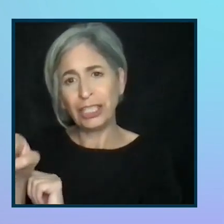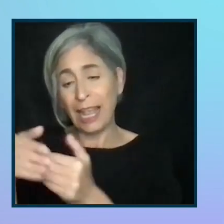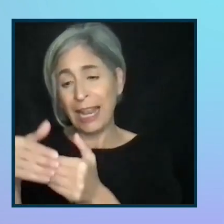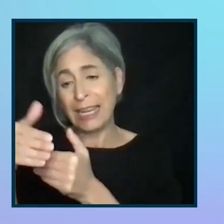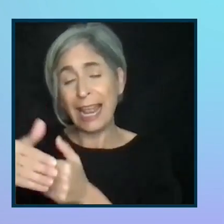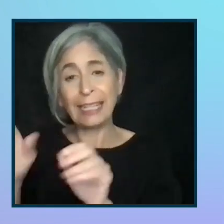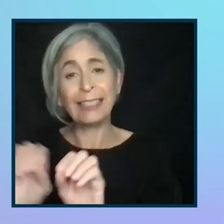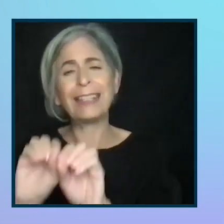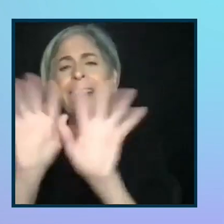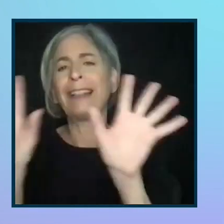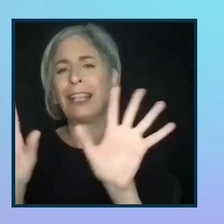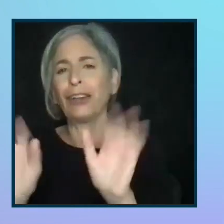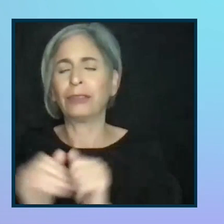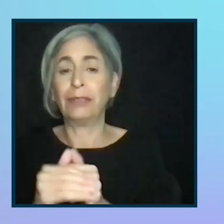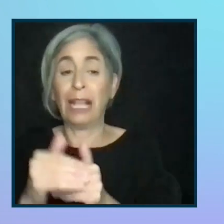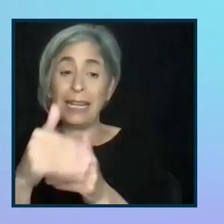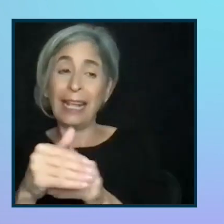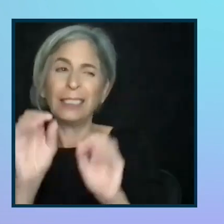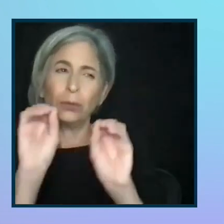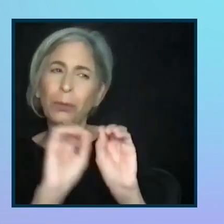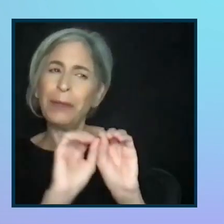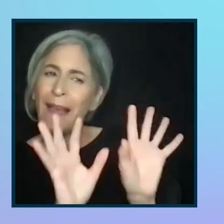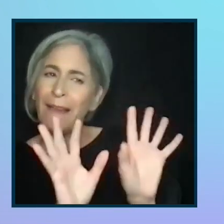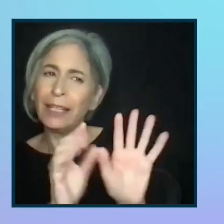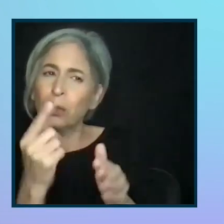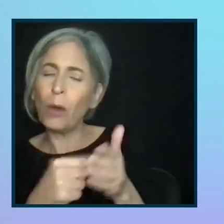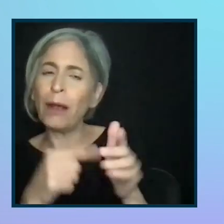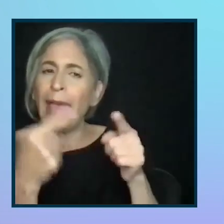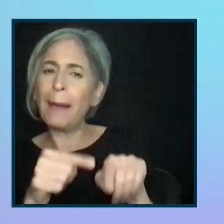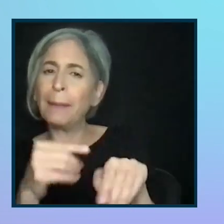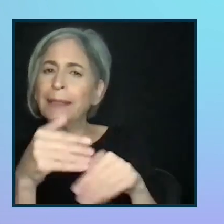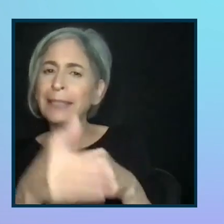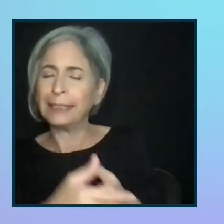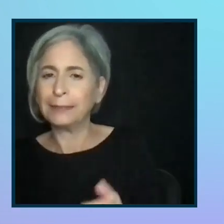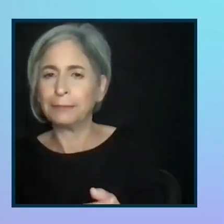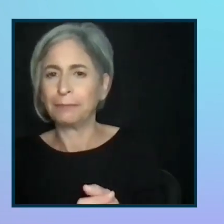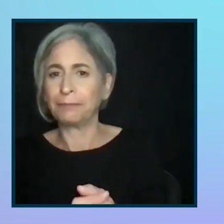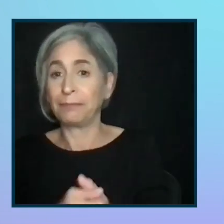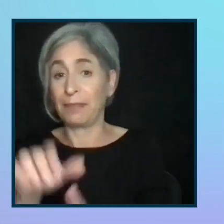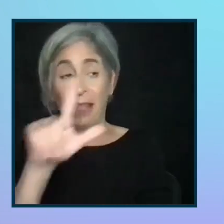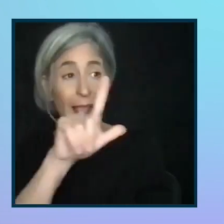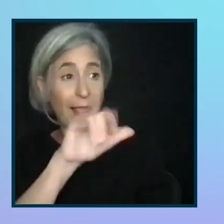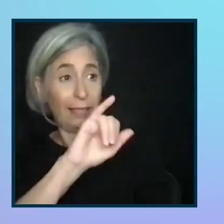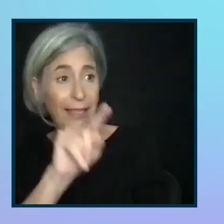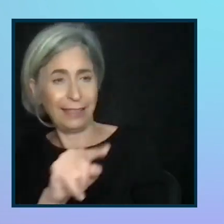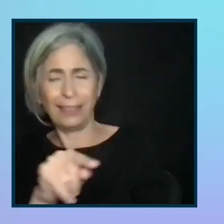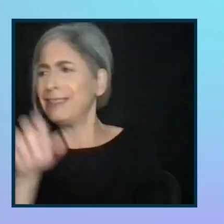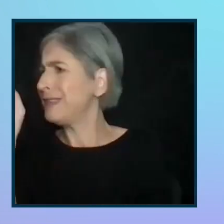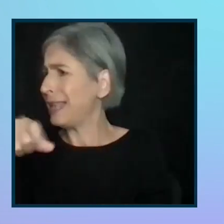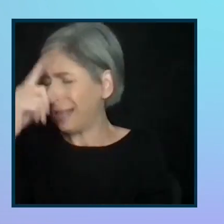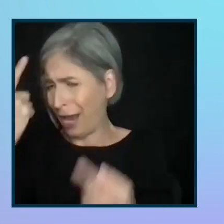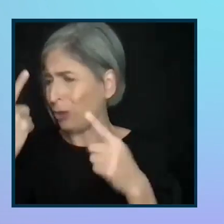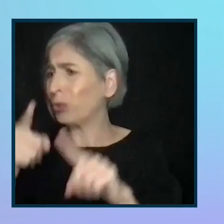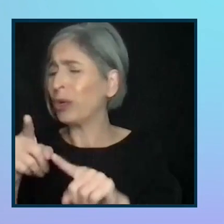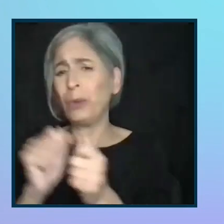what we need to do next is obvious. Liz. Yeah, no, I think I'm totally in agreement with you on that.